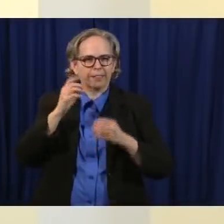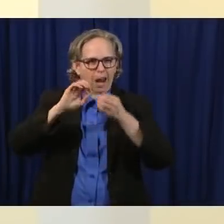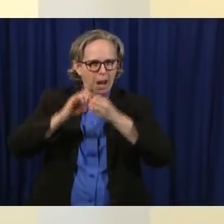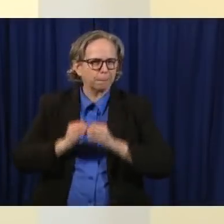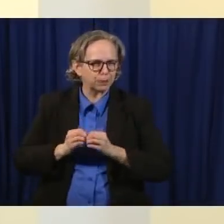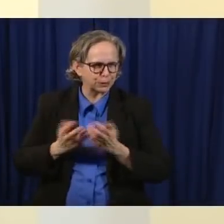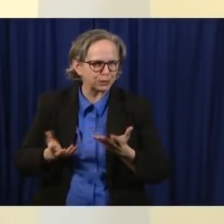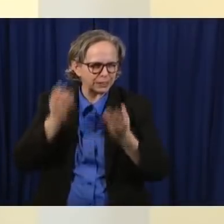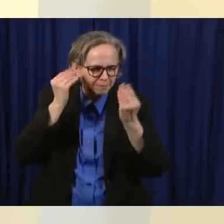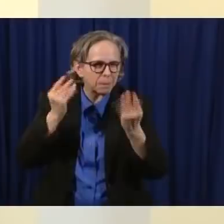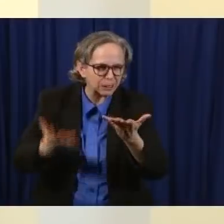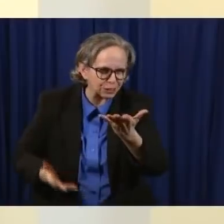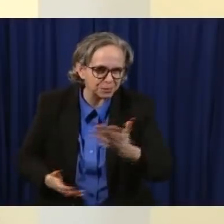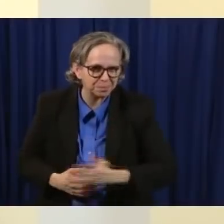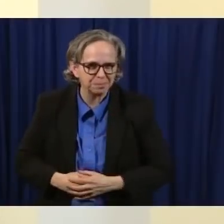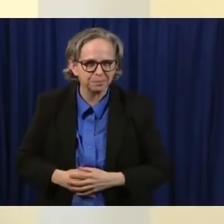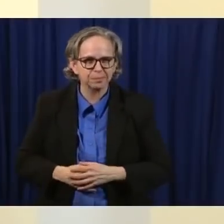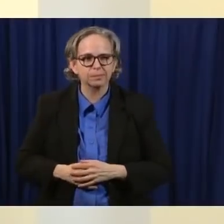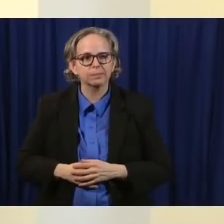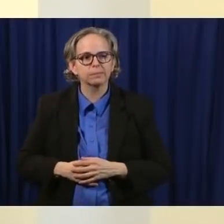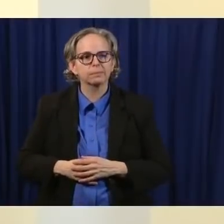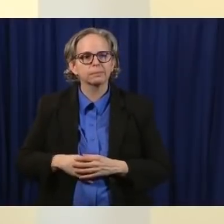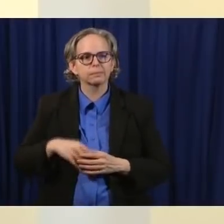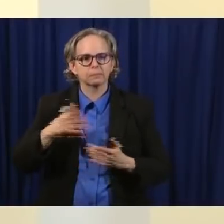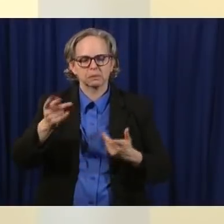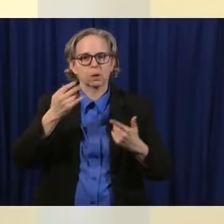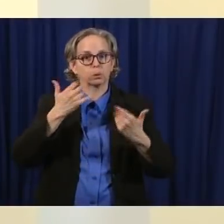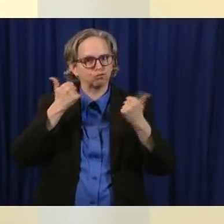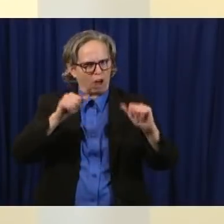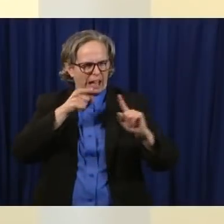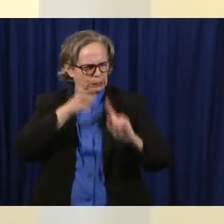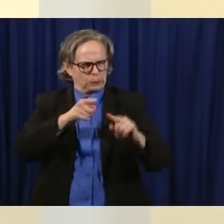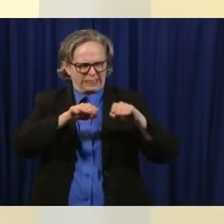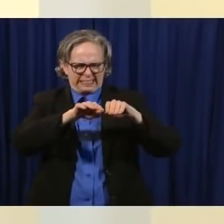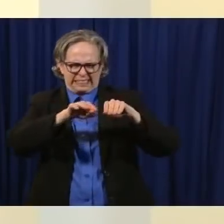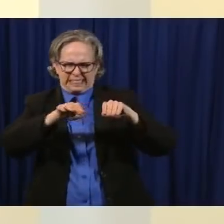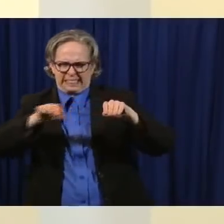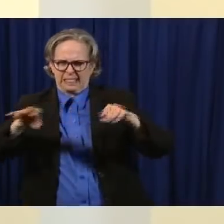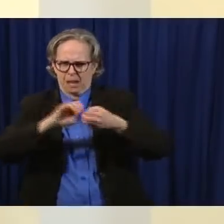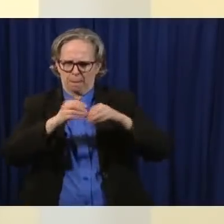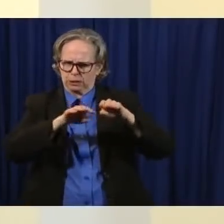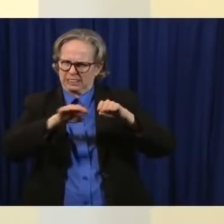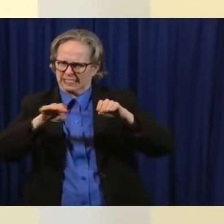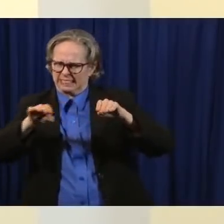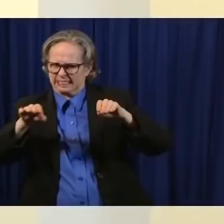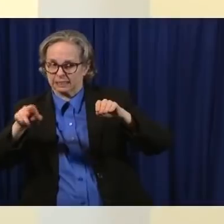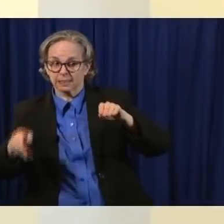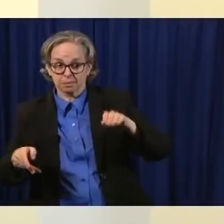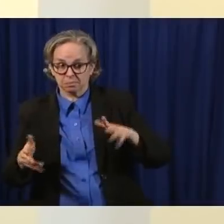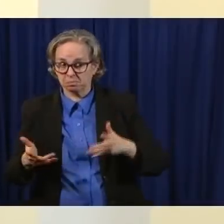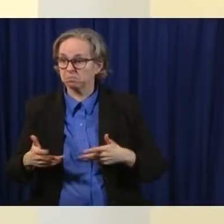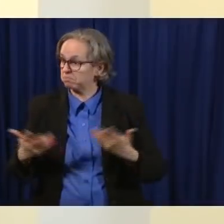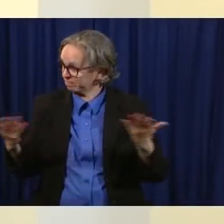HOSPITAL. WITHIN THE NEXT WEEK OR SO YOU MIGHT GET ADMITTED OR NEED TO BE IN THE ICU. AGAIN, DEBTS FOLLOWING. SO THIS DATA ALWAYS NEEDS GOOD INTERPRETATION.